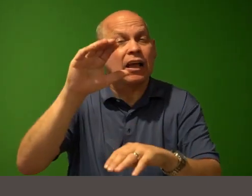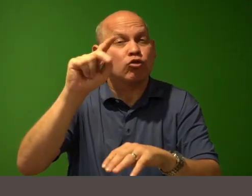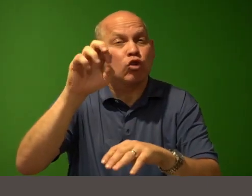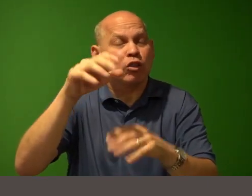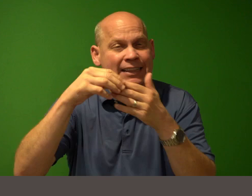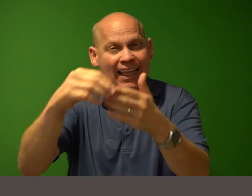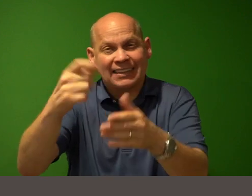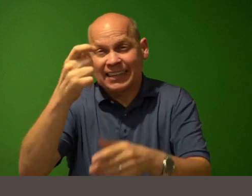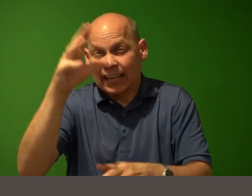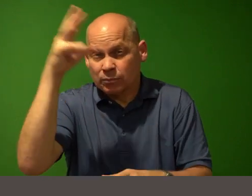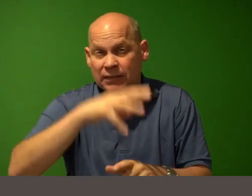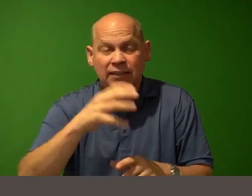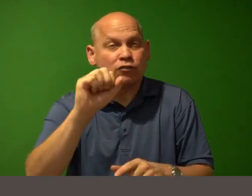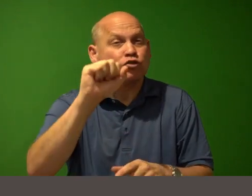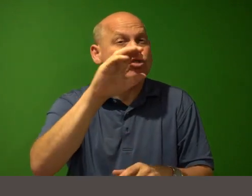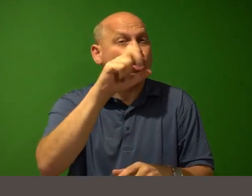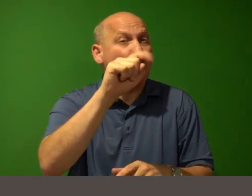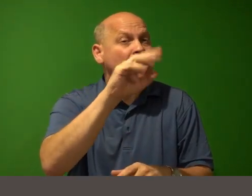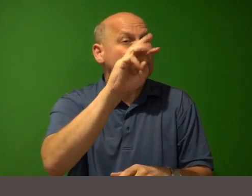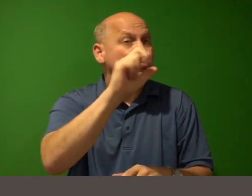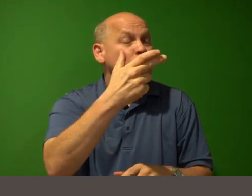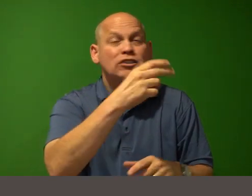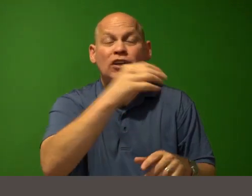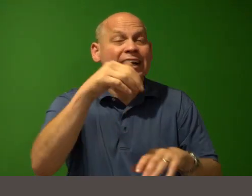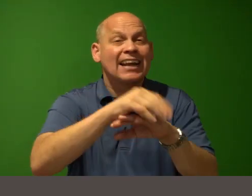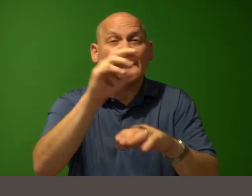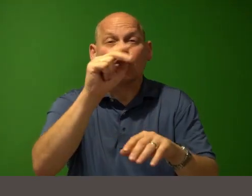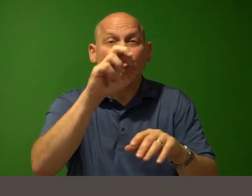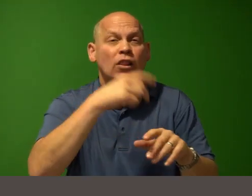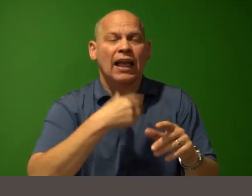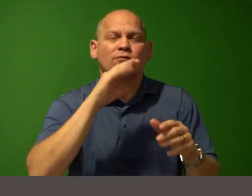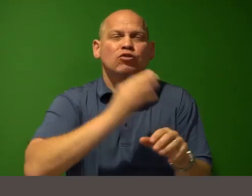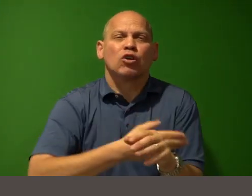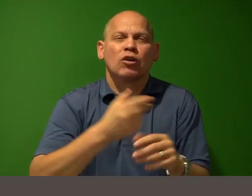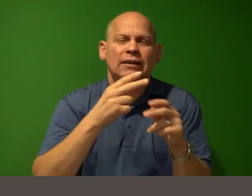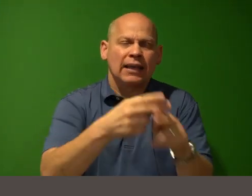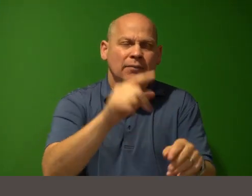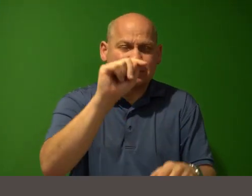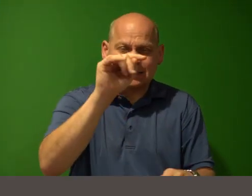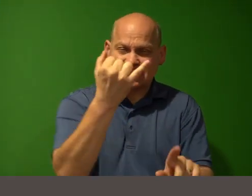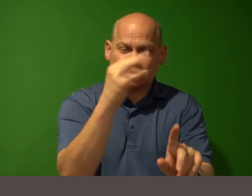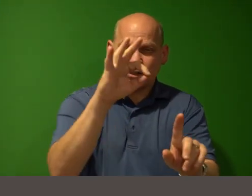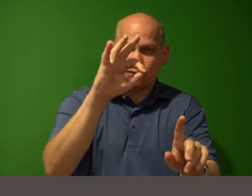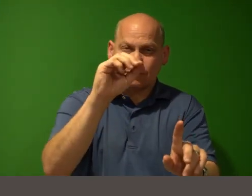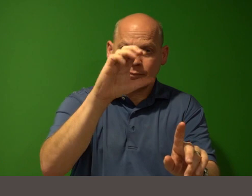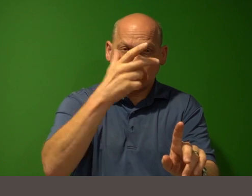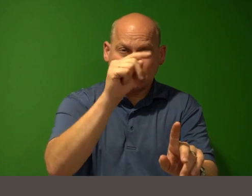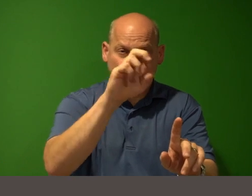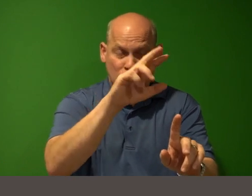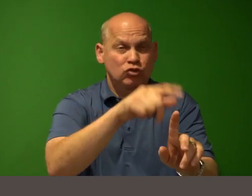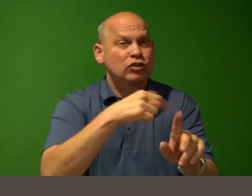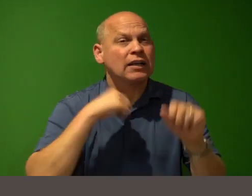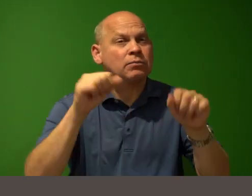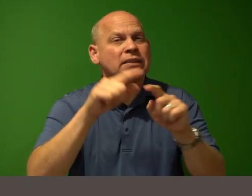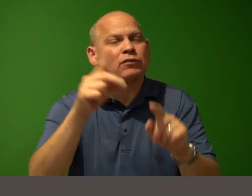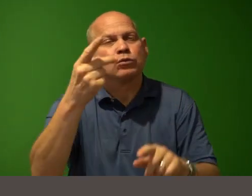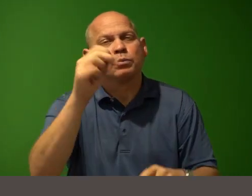and Scarlet Witch and Nightcrawler, they have a daughter named TJ Wagner. She has the ability to possess people for up to 12 hours.